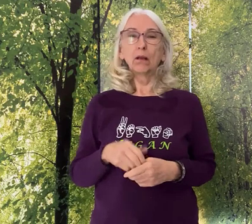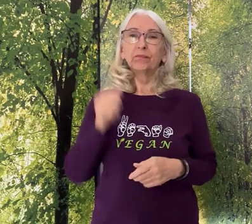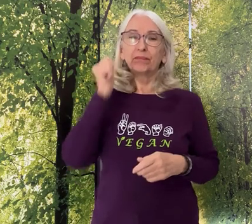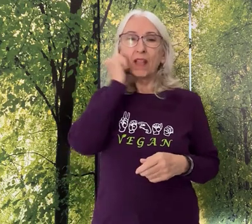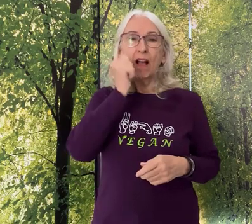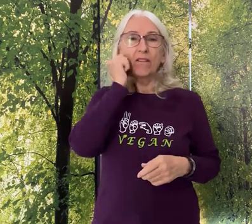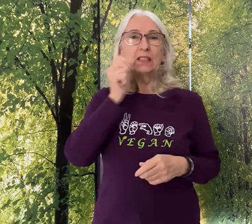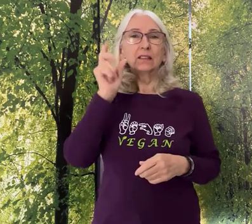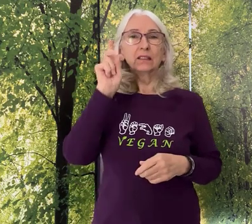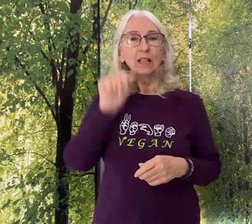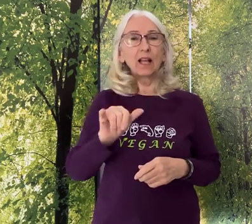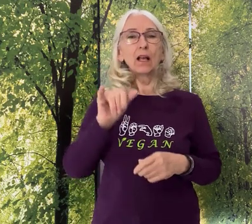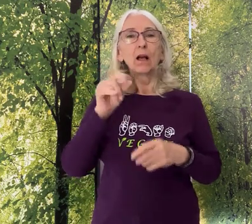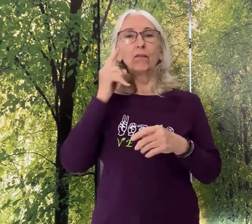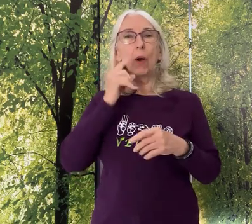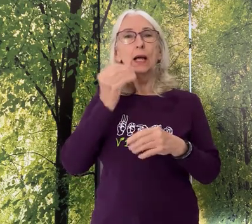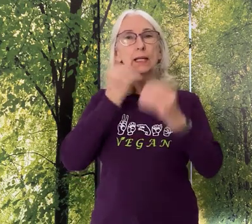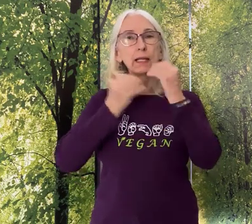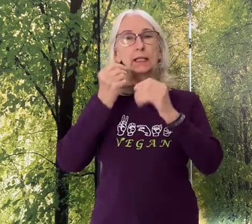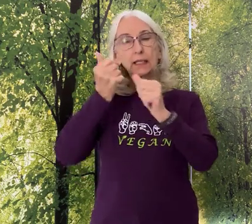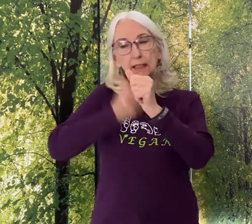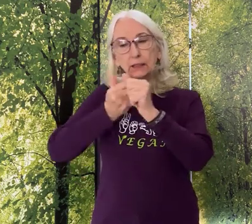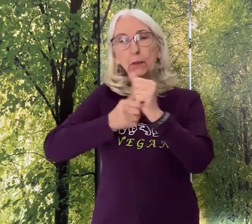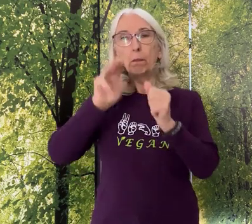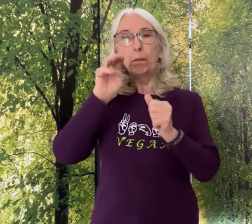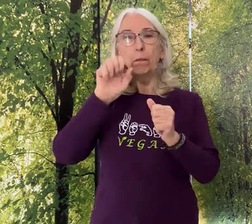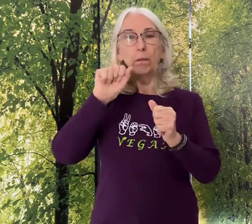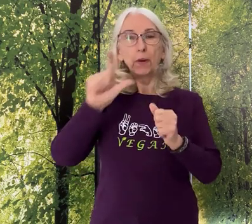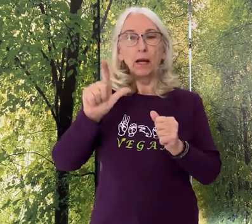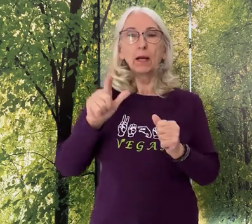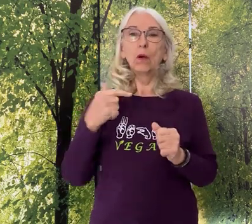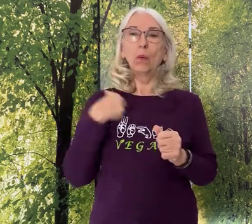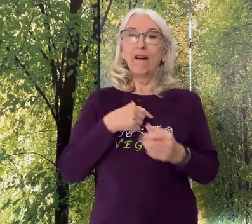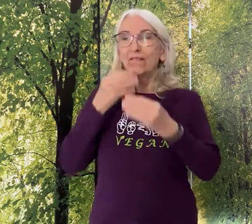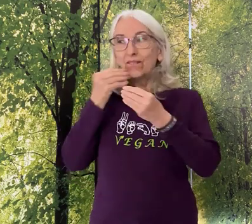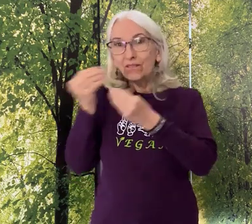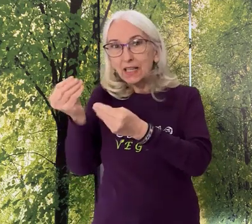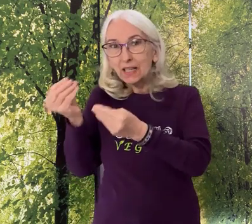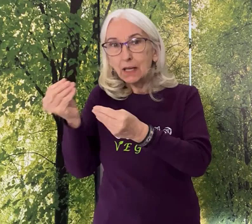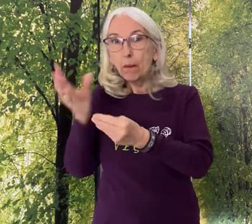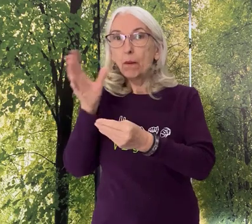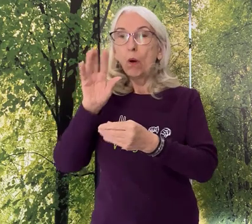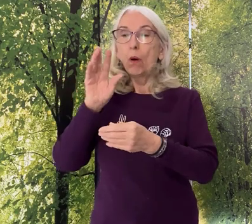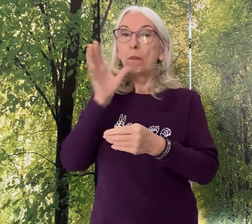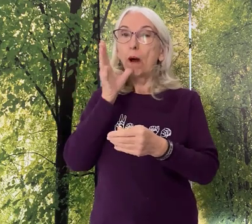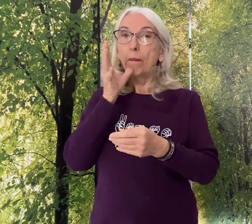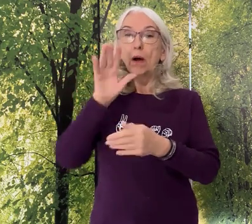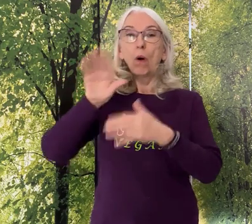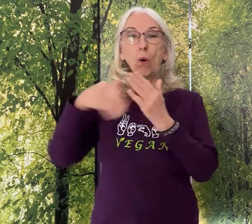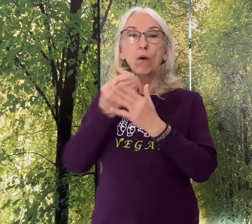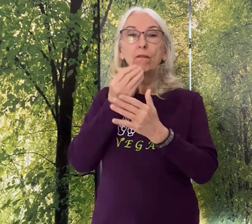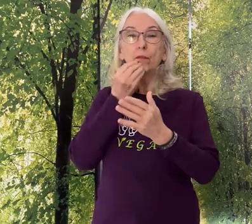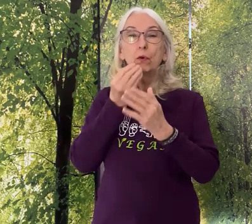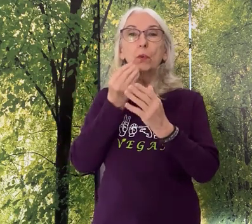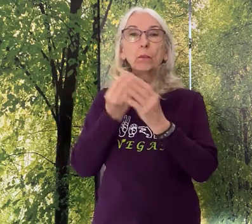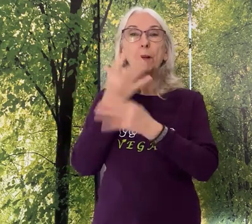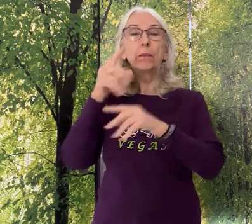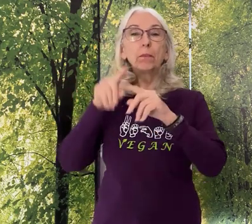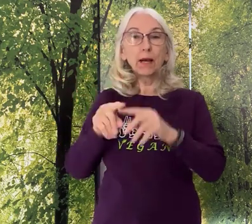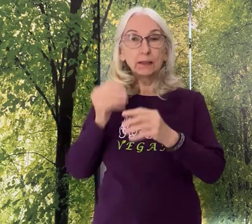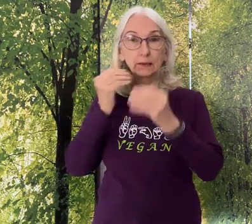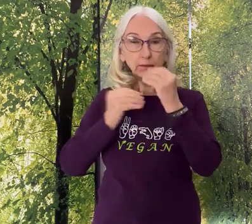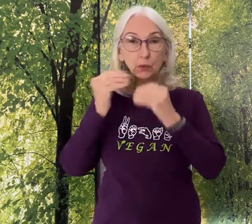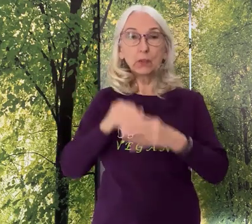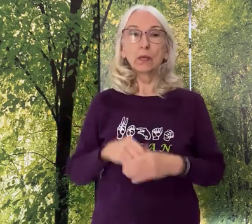Every day for every meal, we fed her whole food plant-based foods.